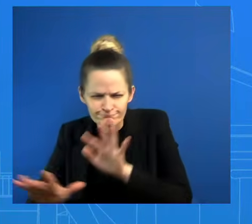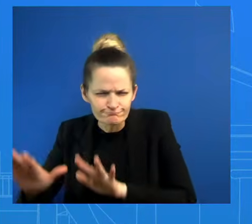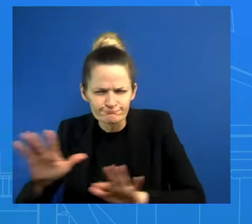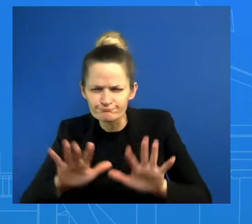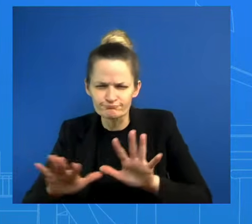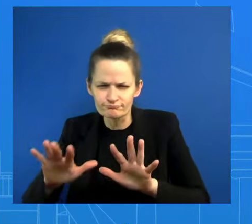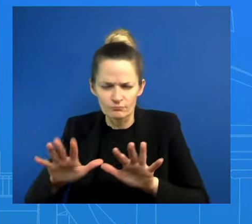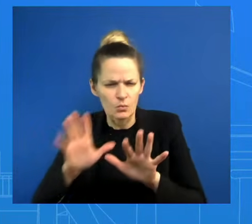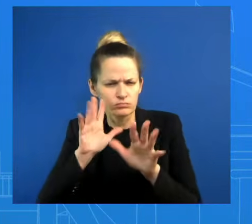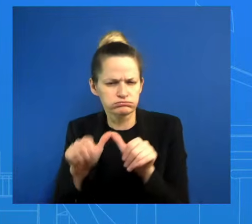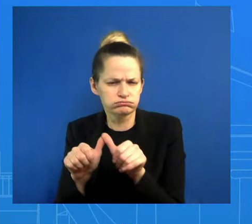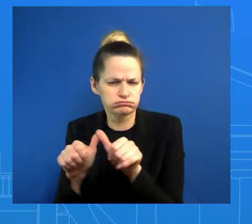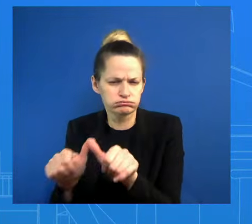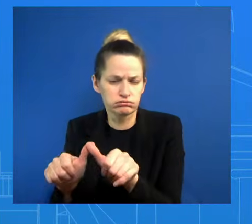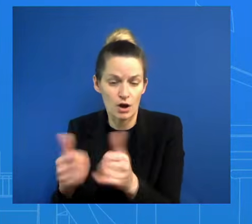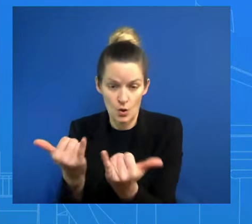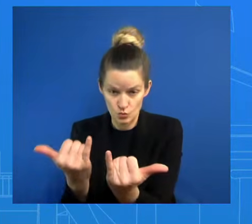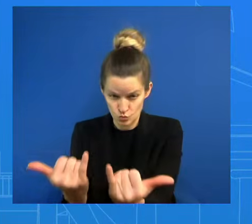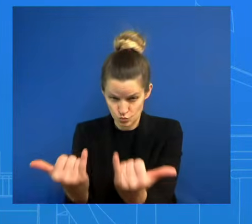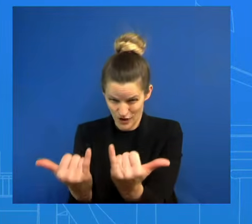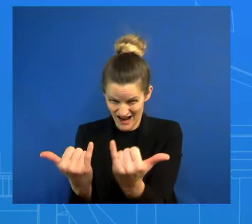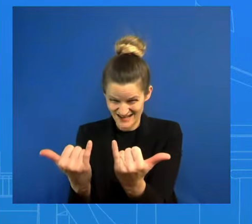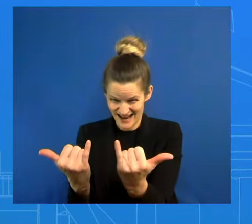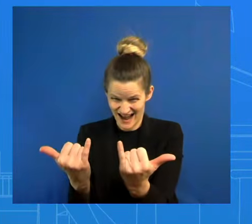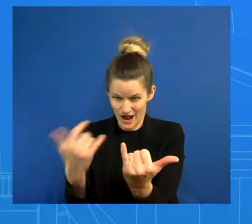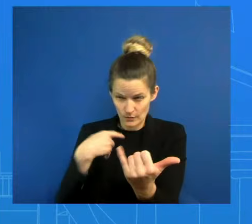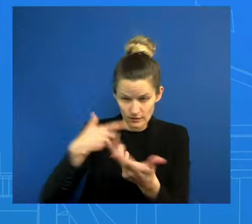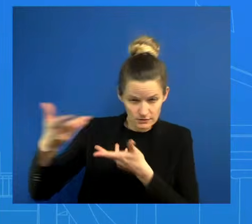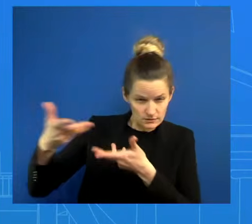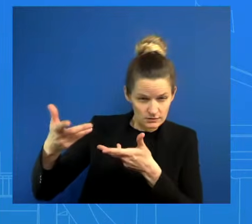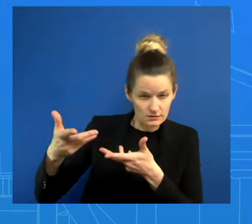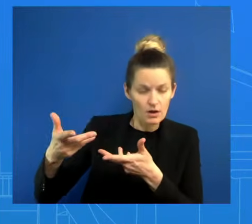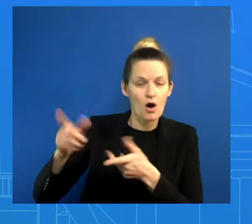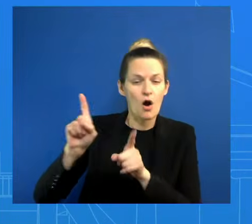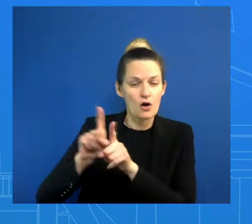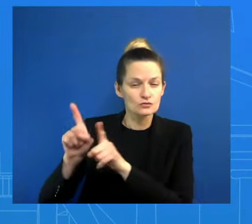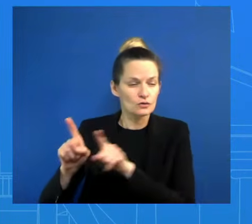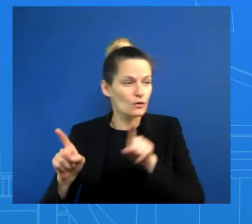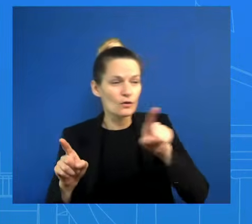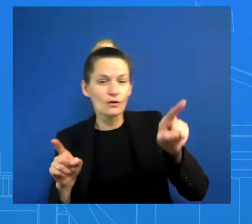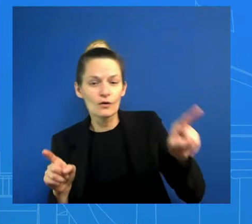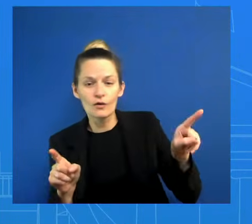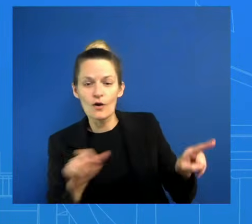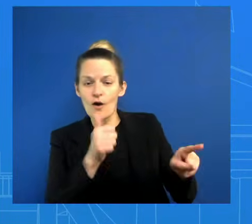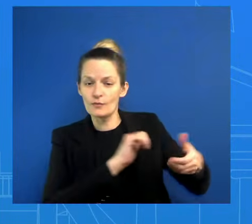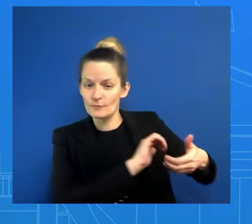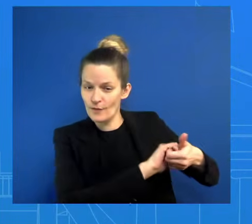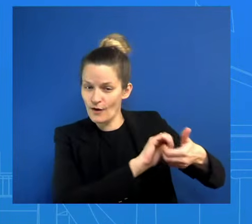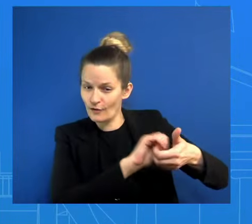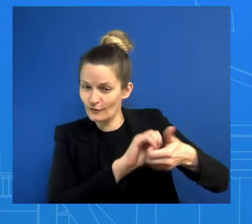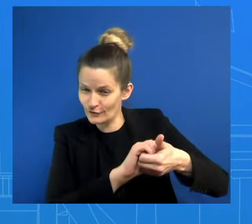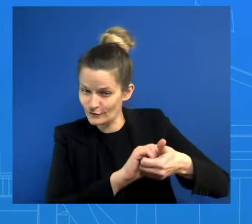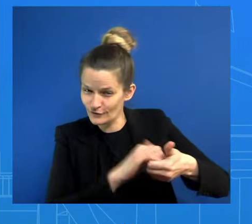with partners and allies and also the new Congress that is going to be before us very soon, and the Saudis as well.